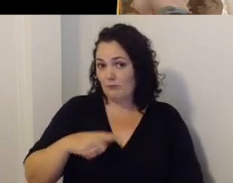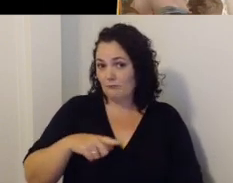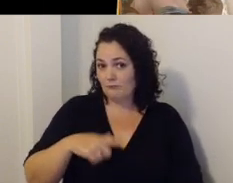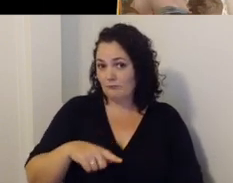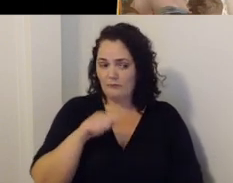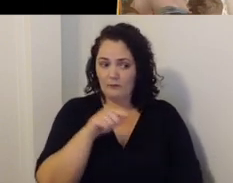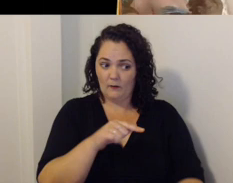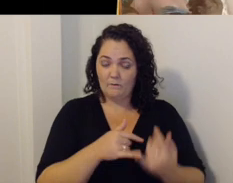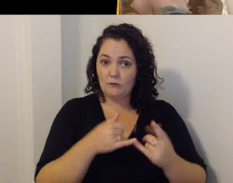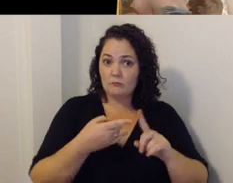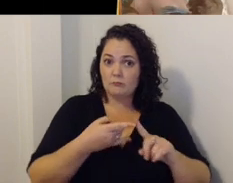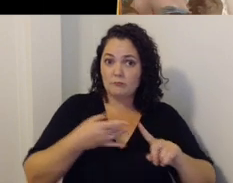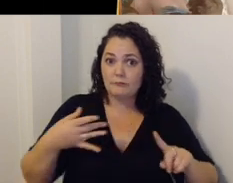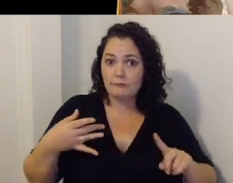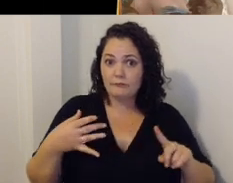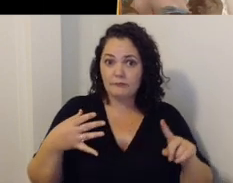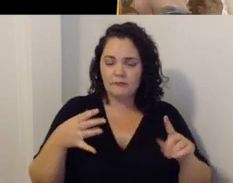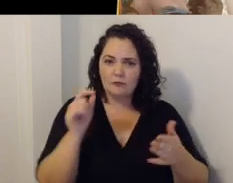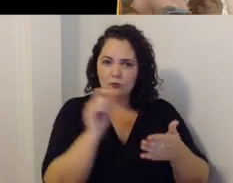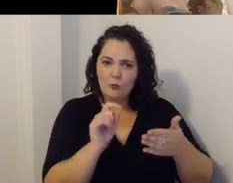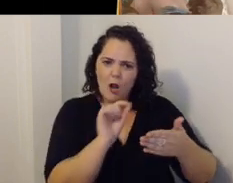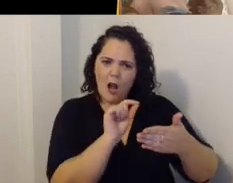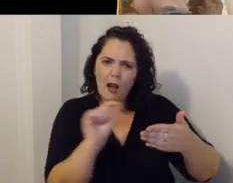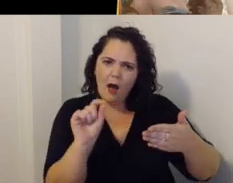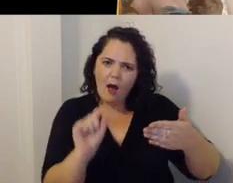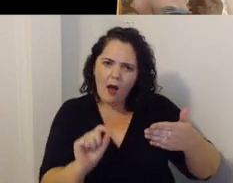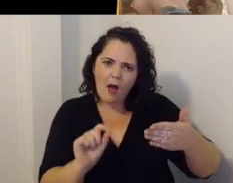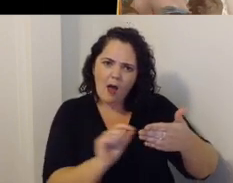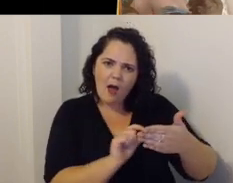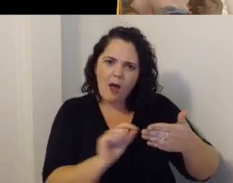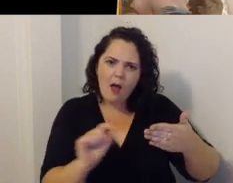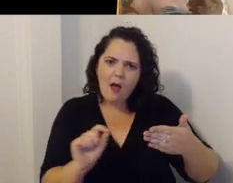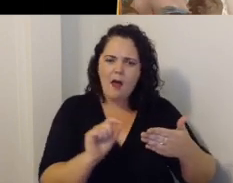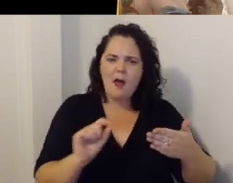outlines. Now one of the ways that my students at the Queensland College of Art oftentimes approach